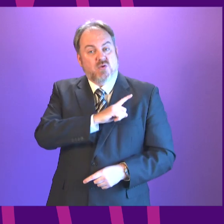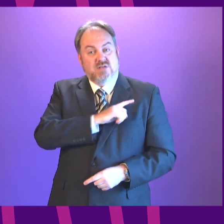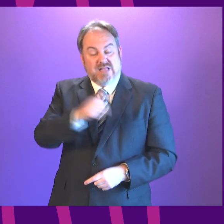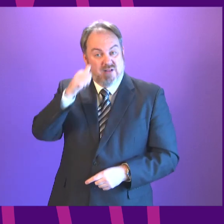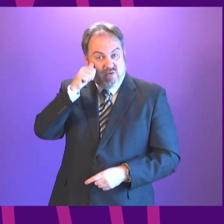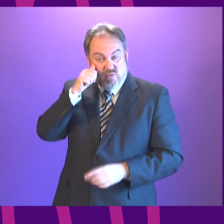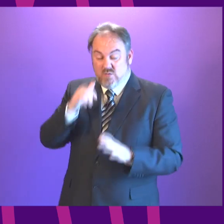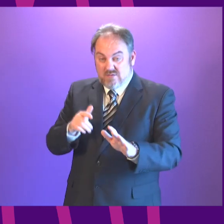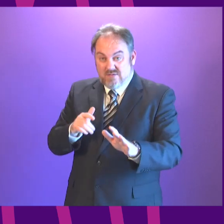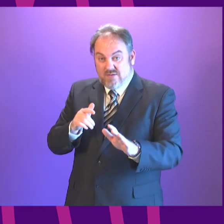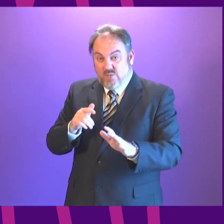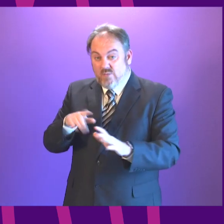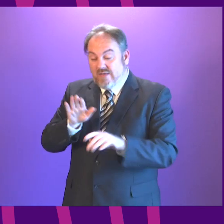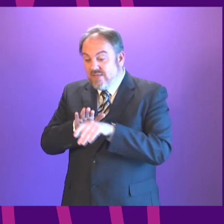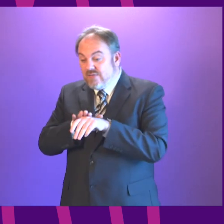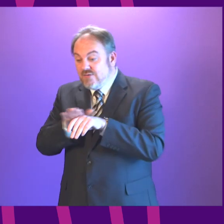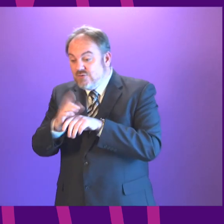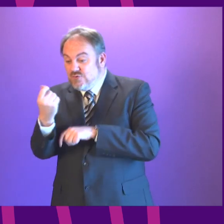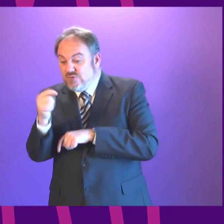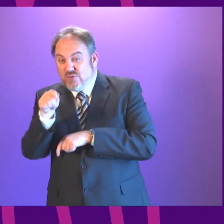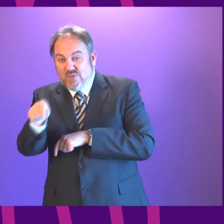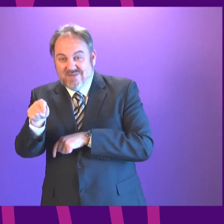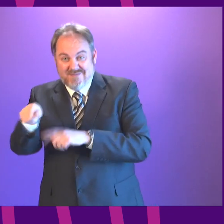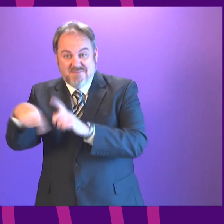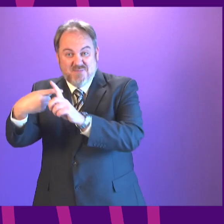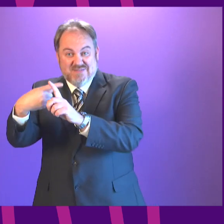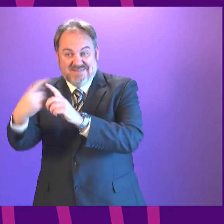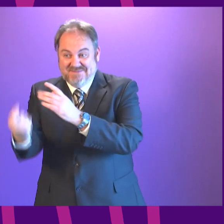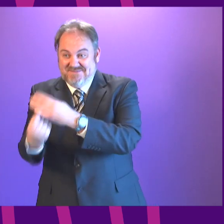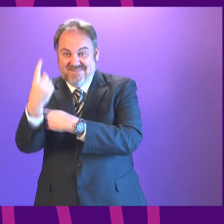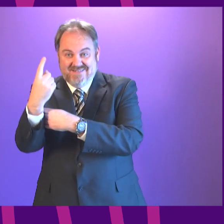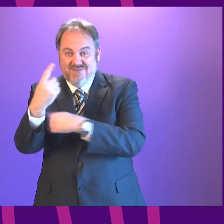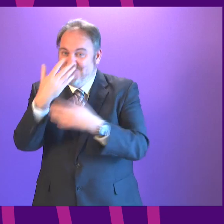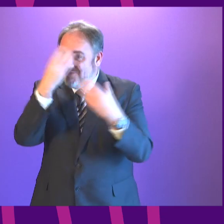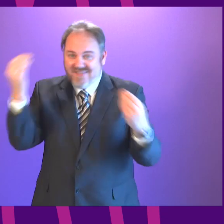now—there is hope on the horizon, and we must try not to lose sight of it. First, it